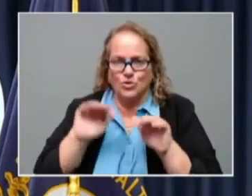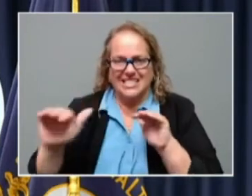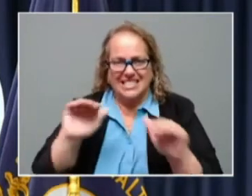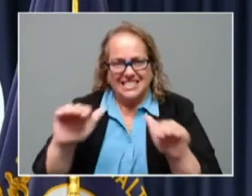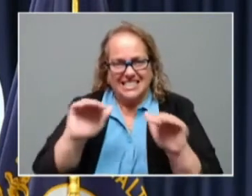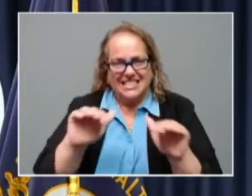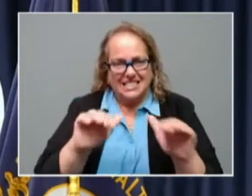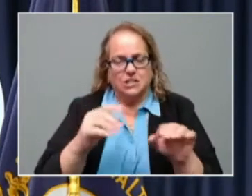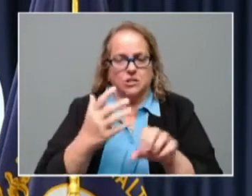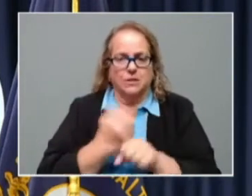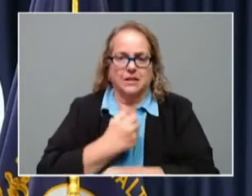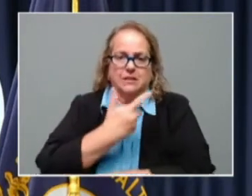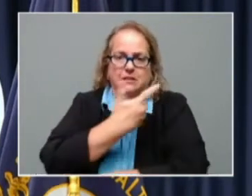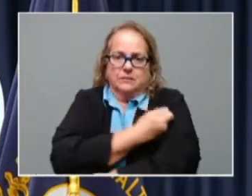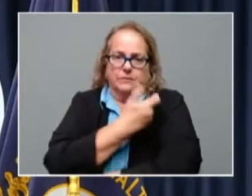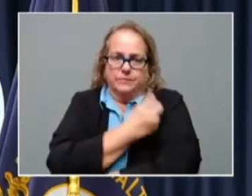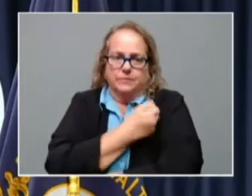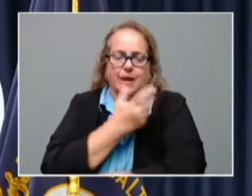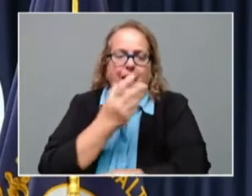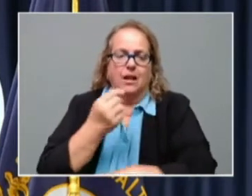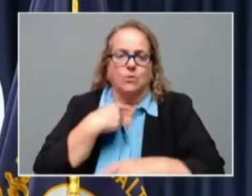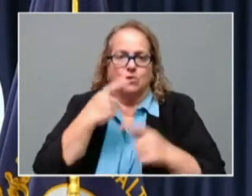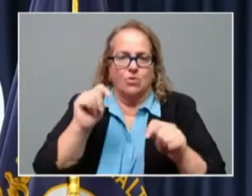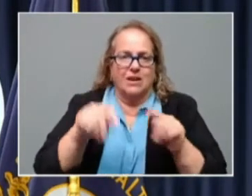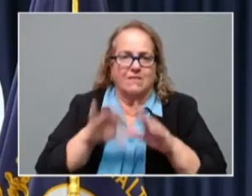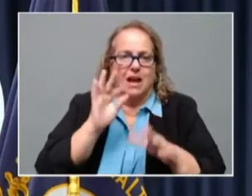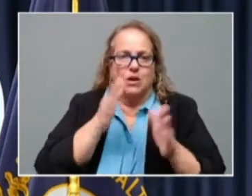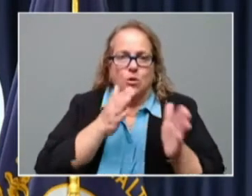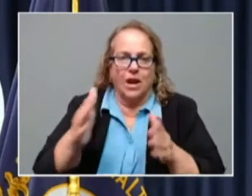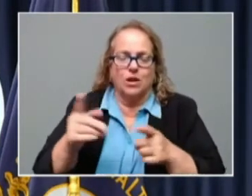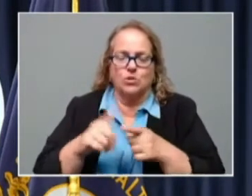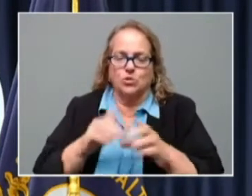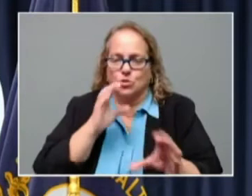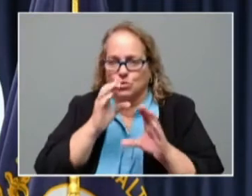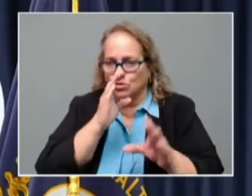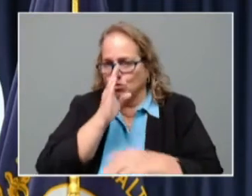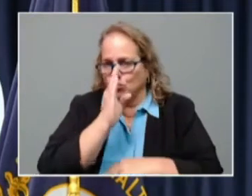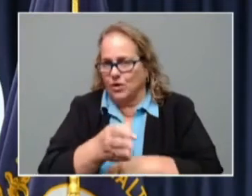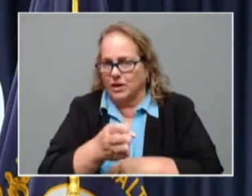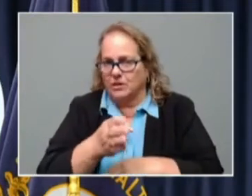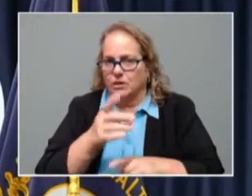on ways to communicate directly to them. That's a lot more digital advertising